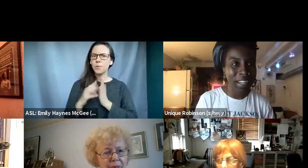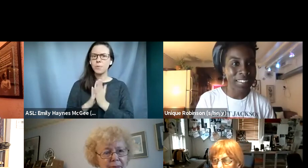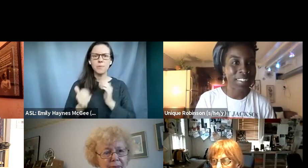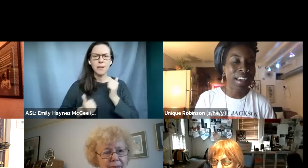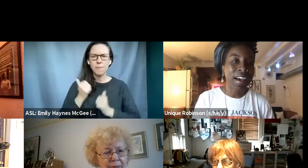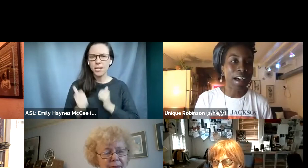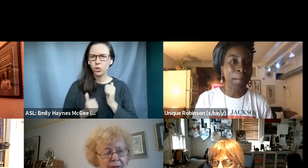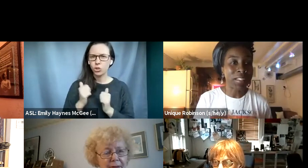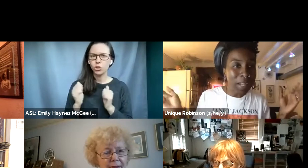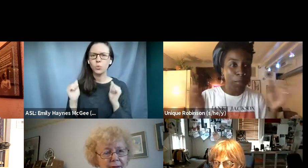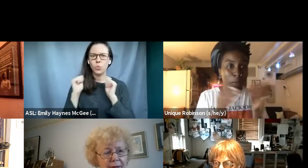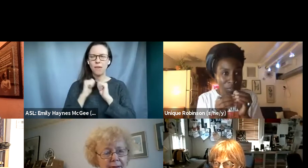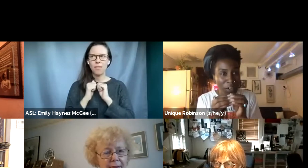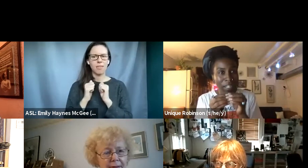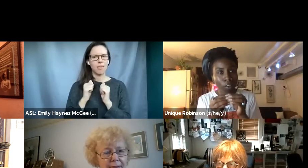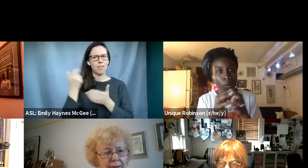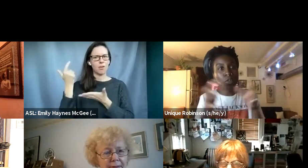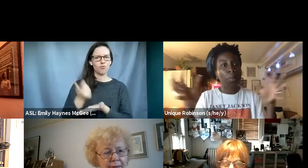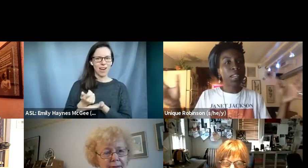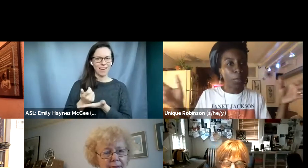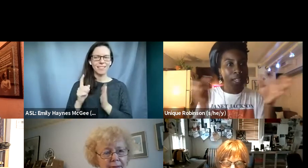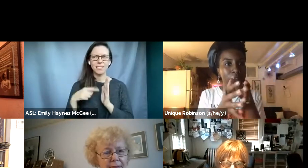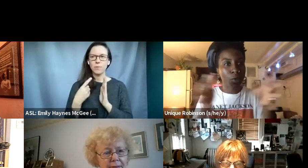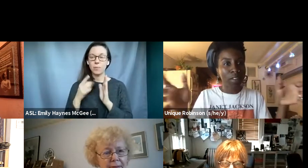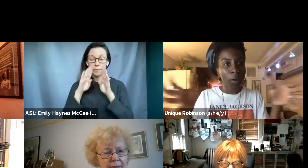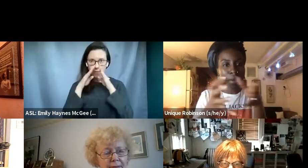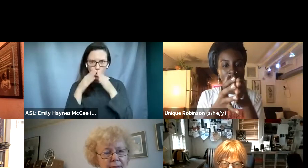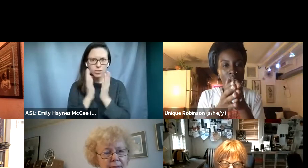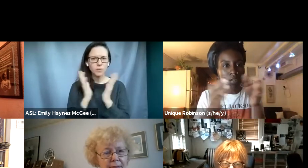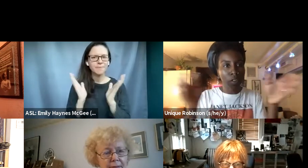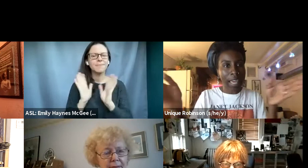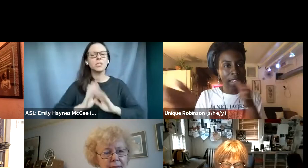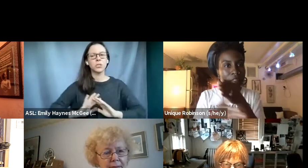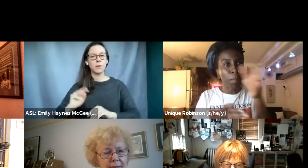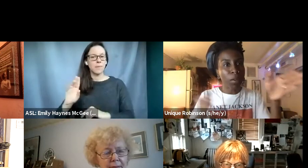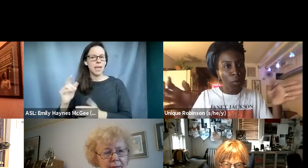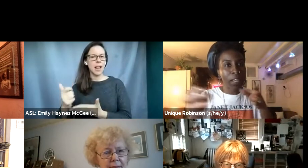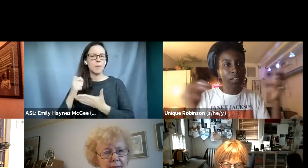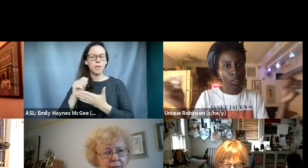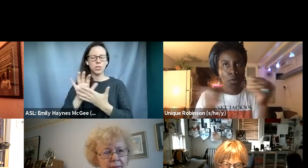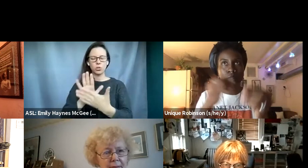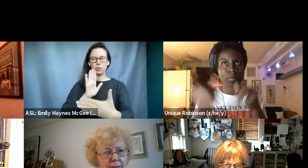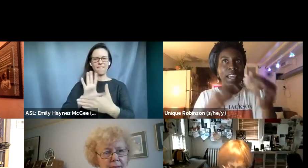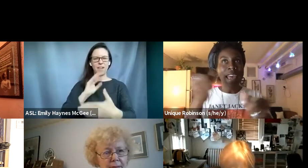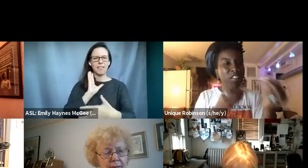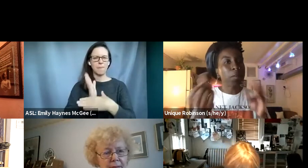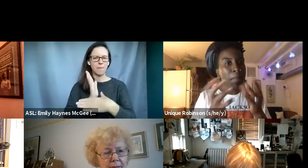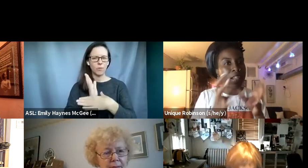And sometimes we get very narrow. So Mia was able to help us look at it in the middle and sort of have a good meeting of